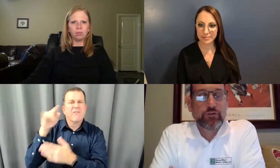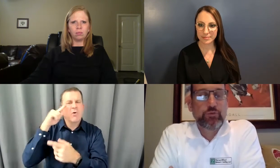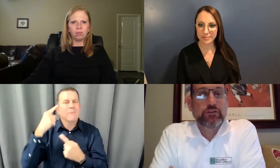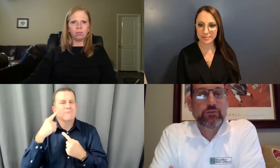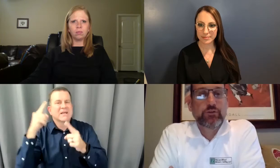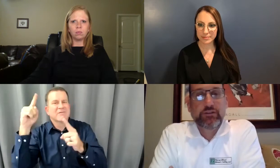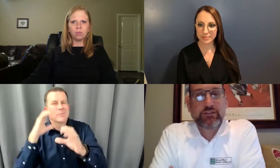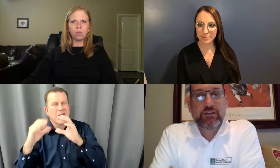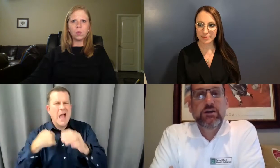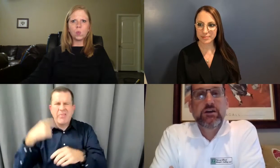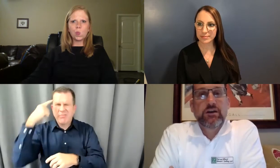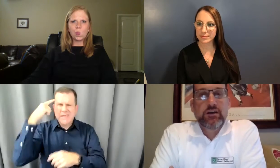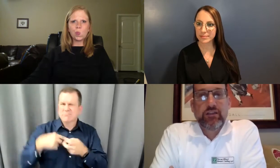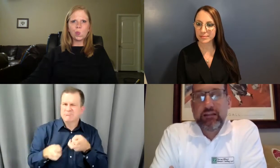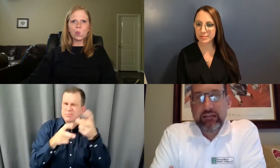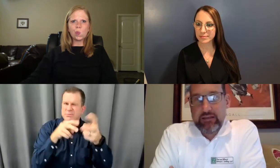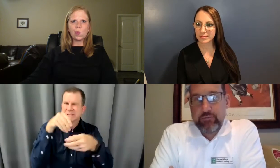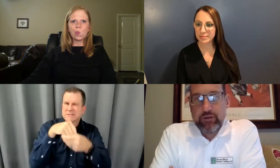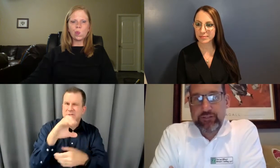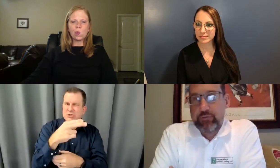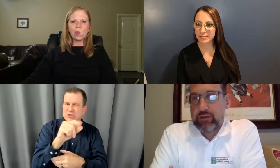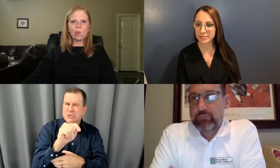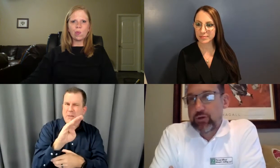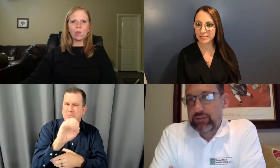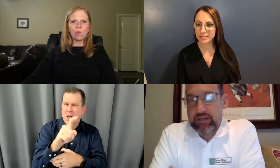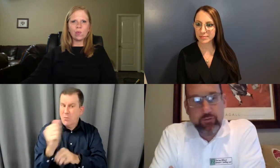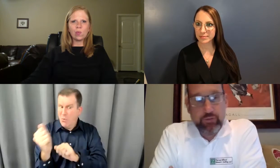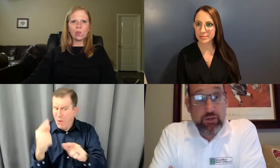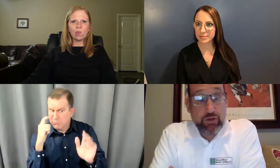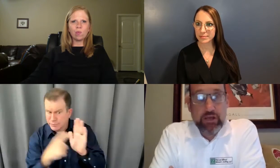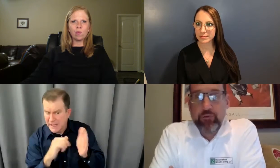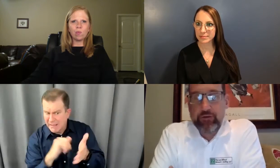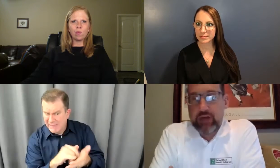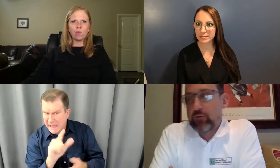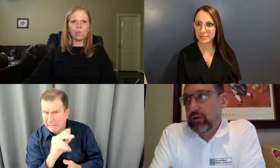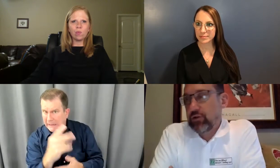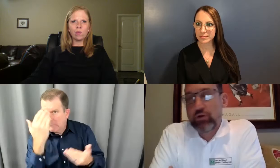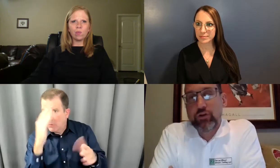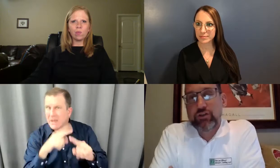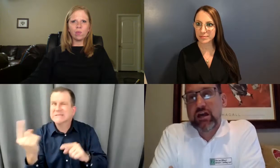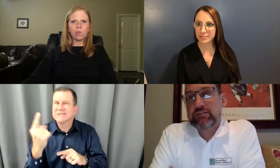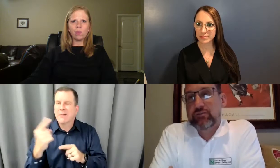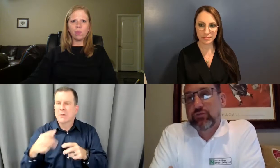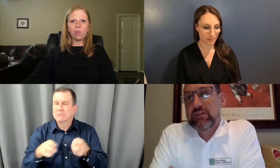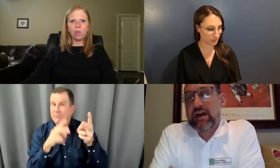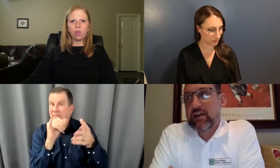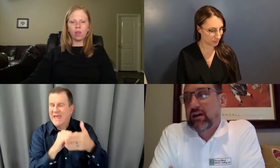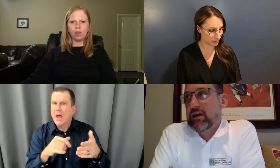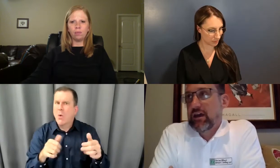who's a participant can see that link, but if somebody can post that, that would be good. I would encourage you guys to read that